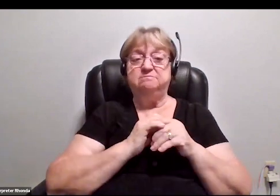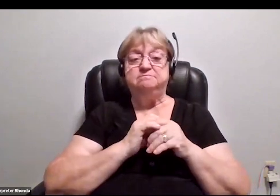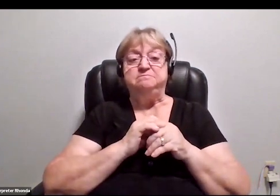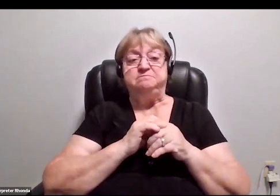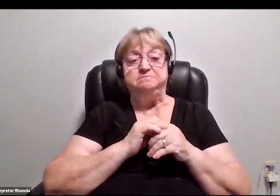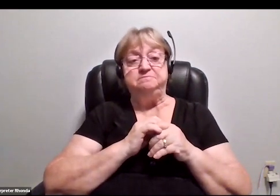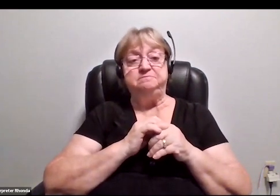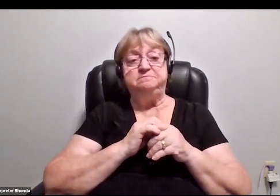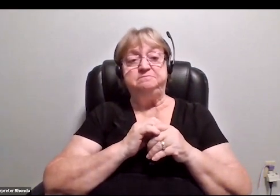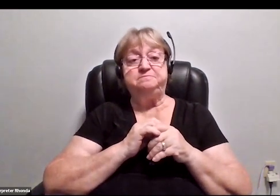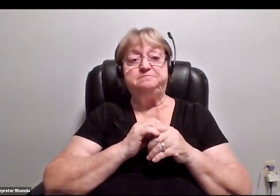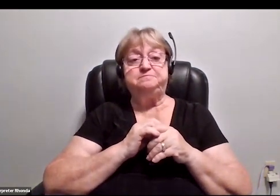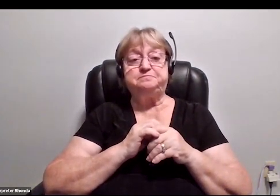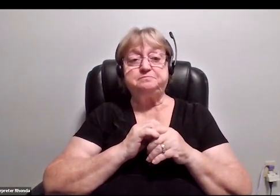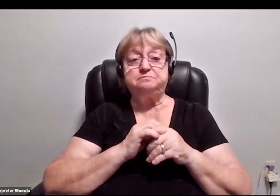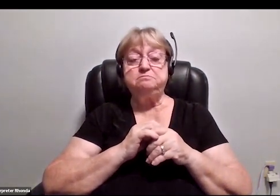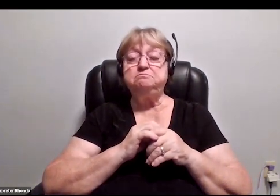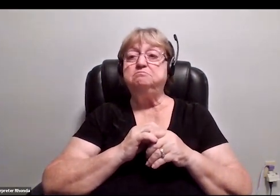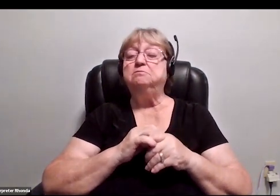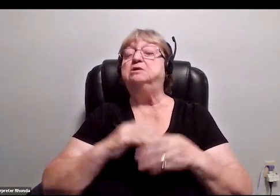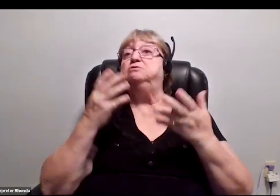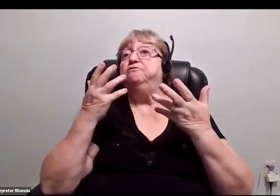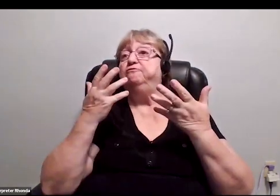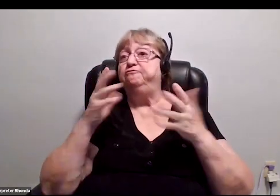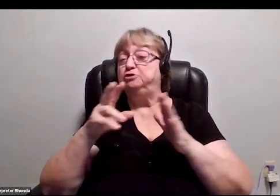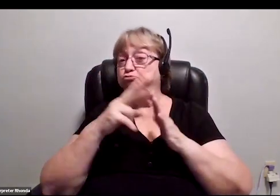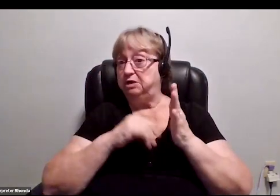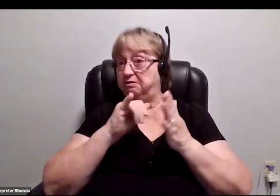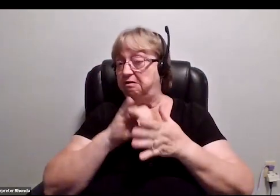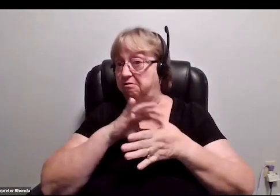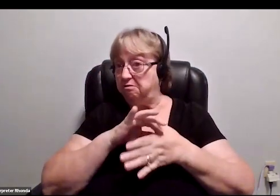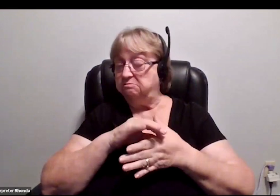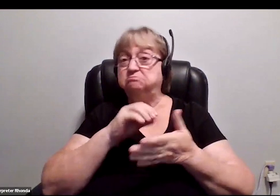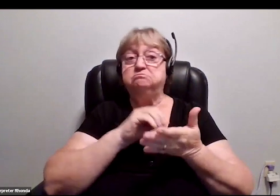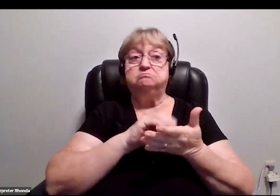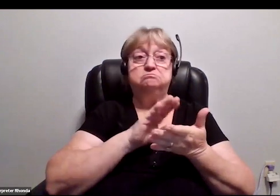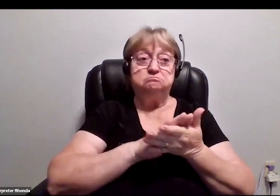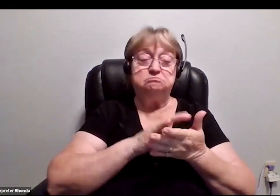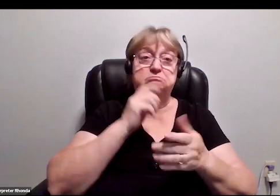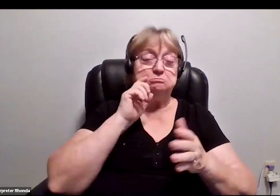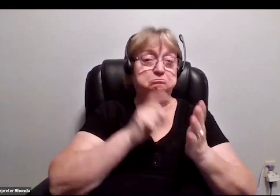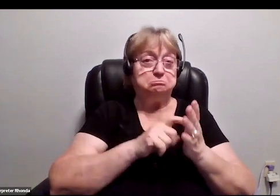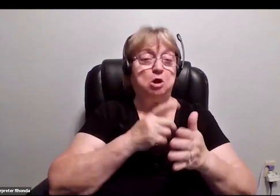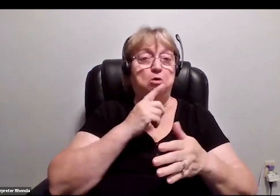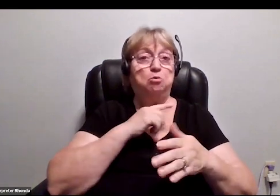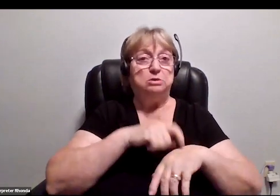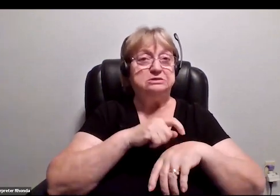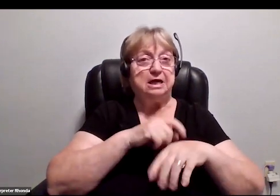After you're done creating a piece of content, note the time of day, morning, afternoon, evening, or night that the content was posted.